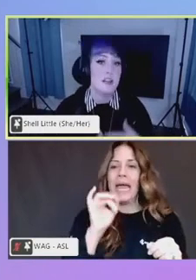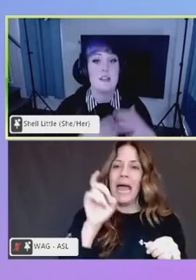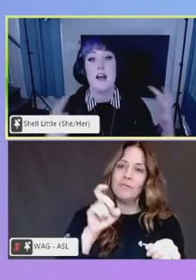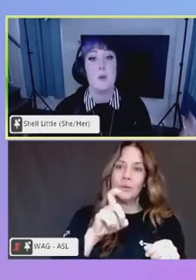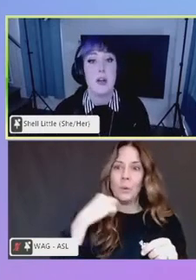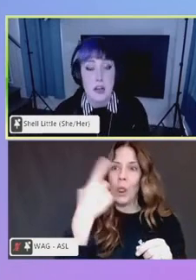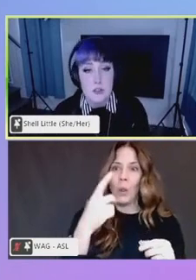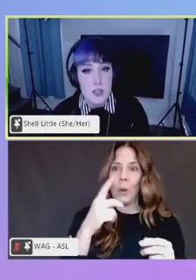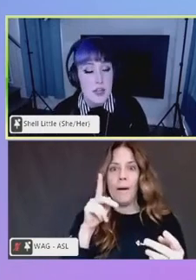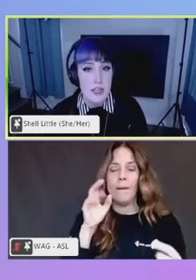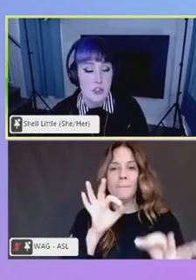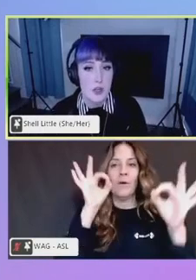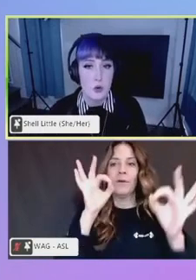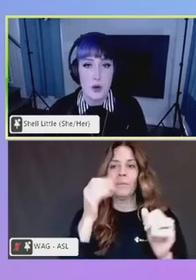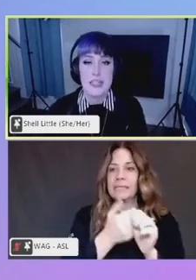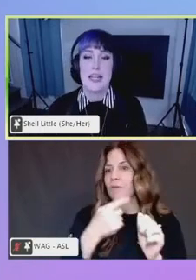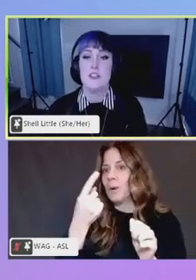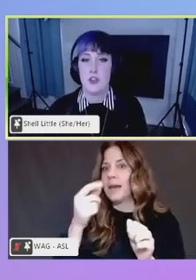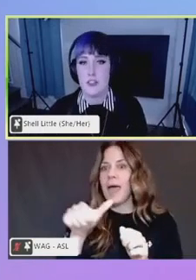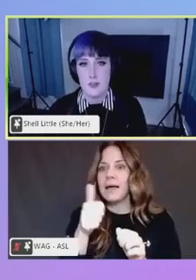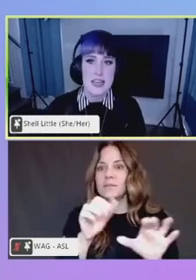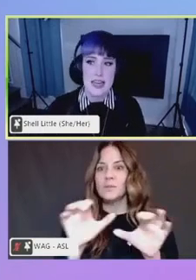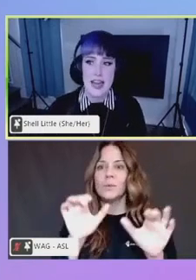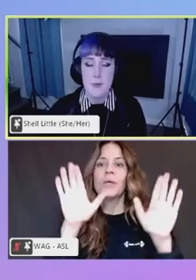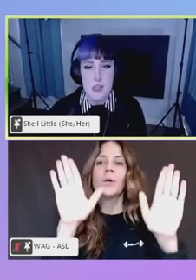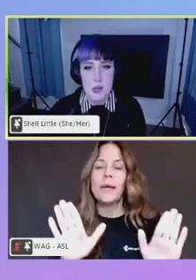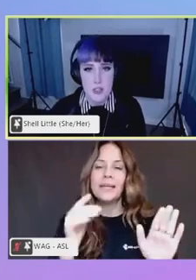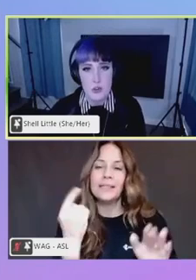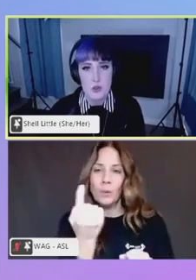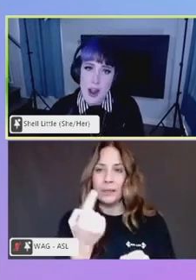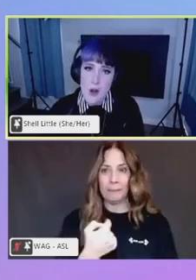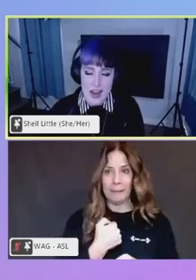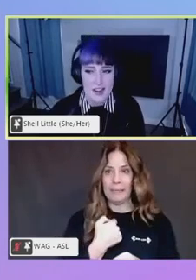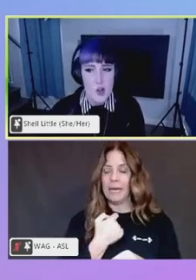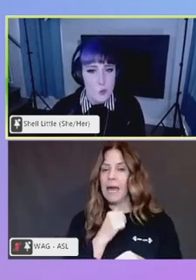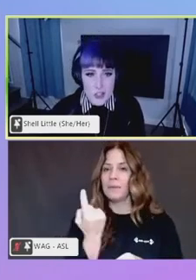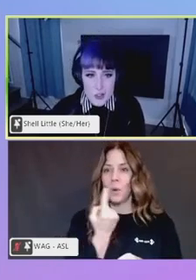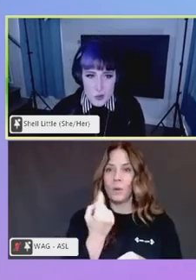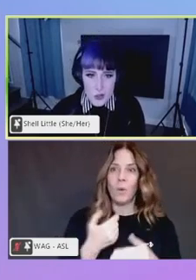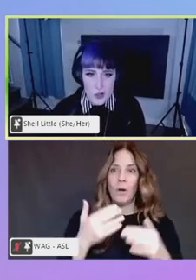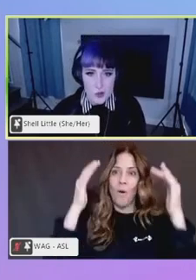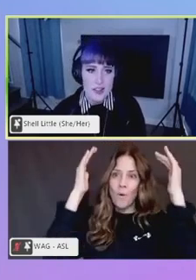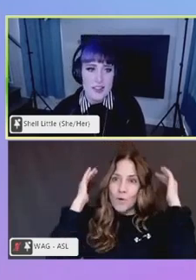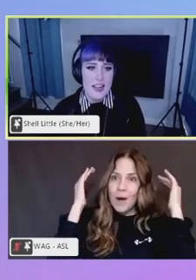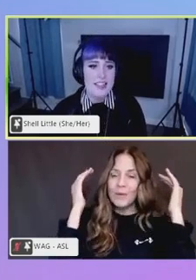we are really struggling at our job. We all have this sense of, I must be perfect because everyone else is